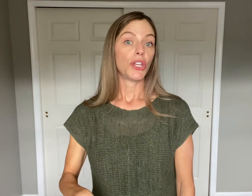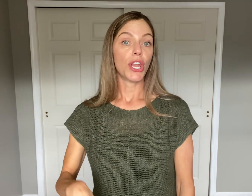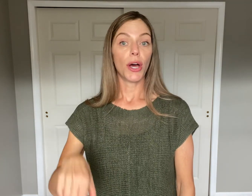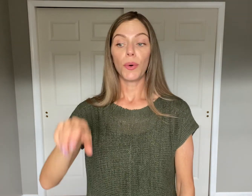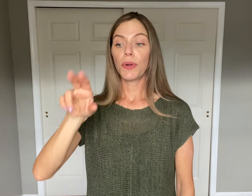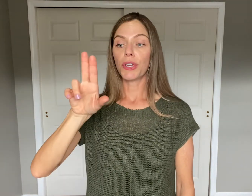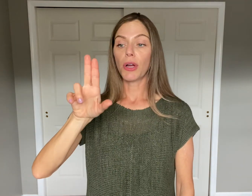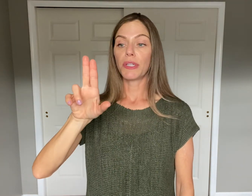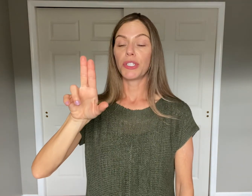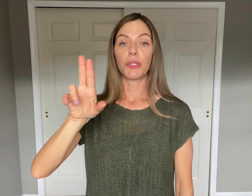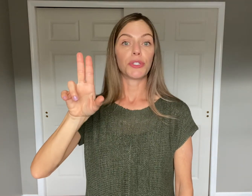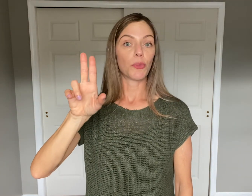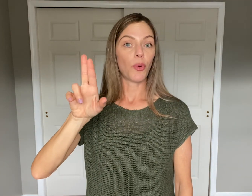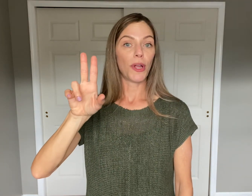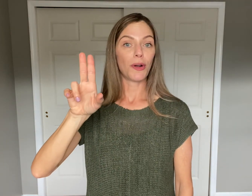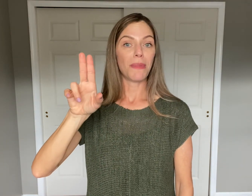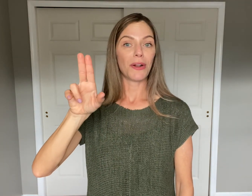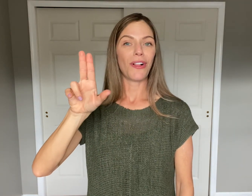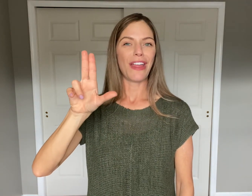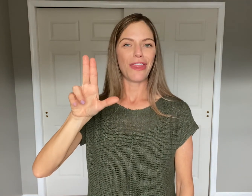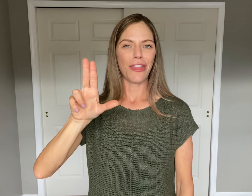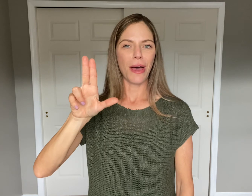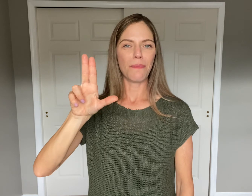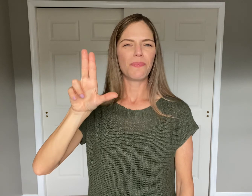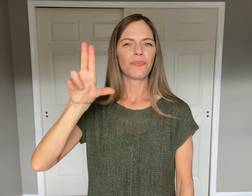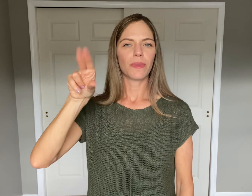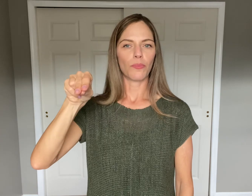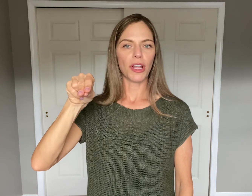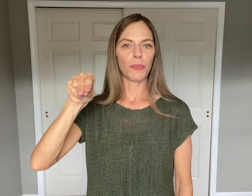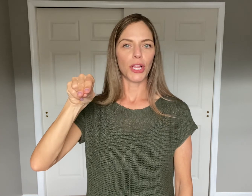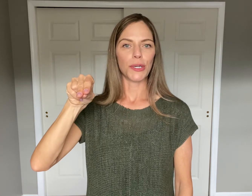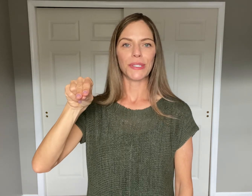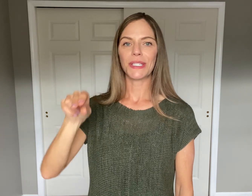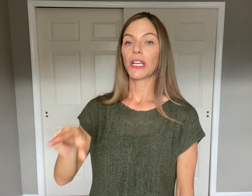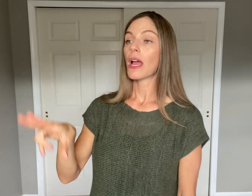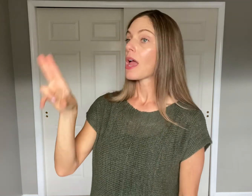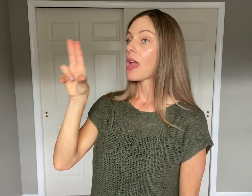NO you're going to use your pointer middle and thumb, bring them closed.